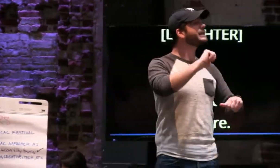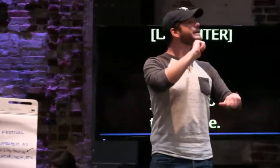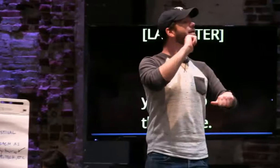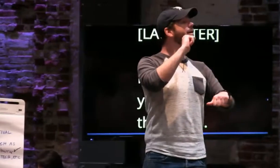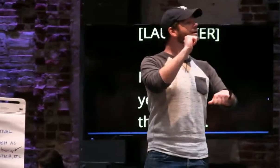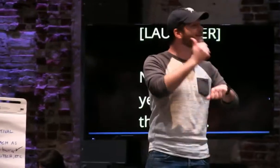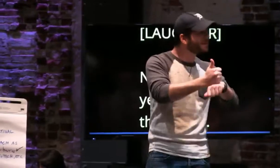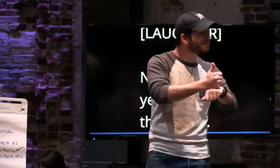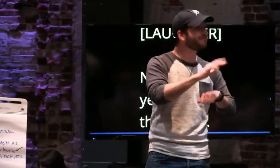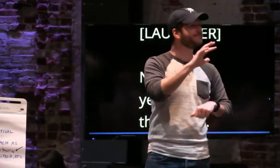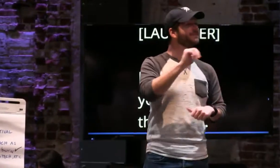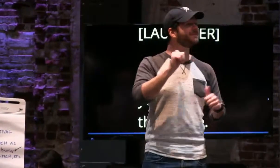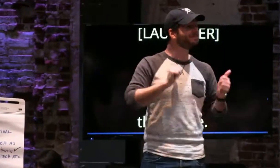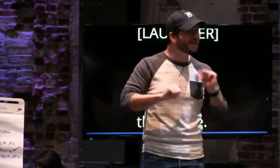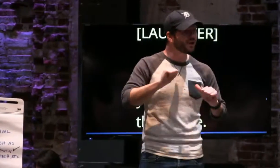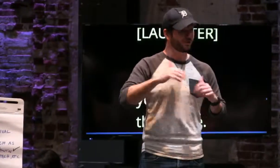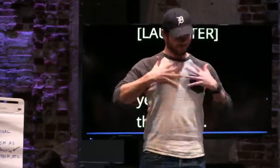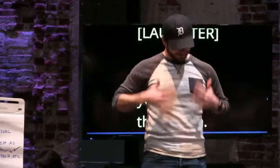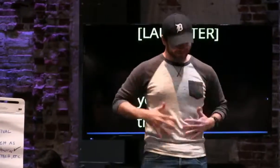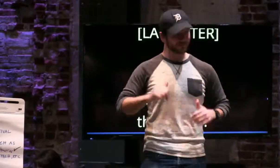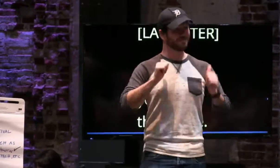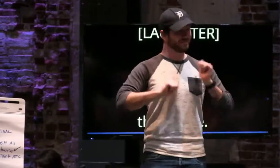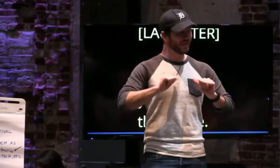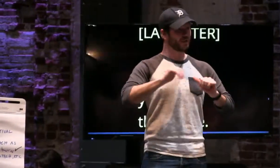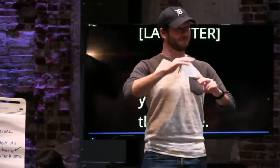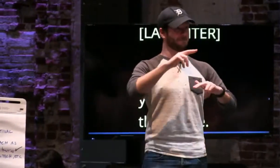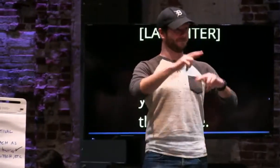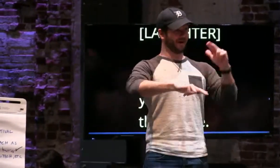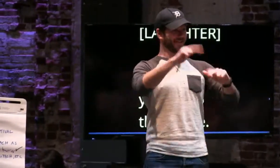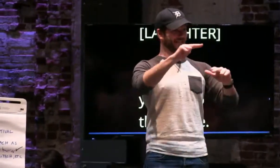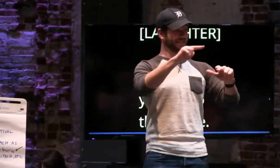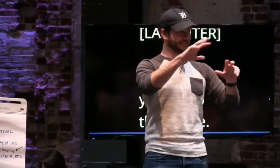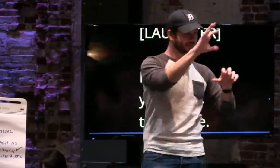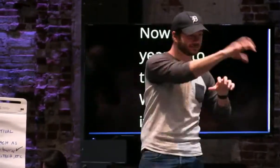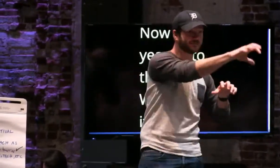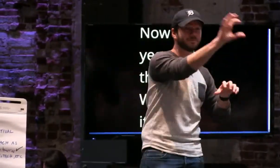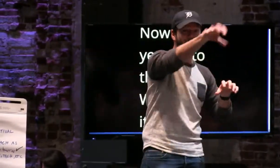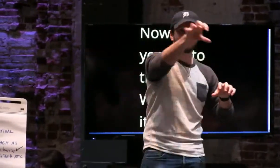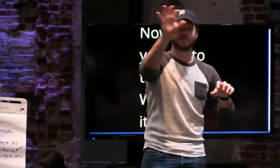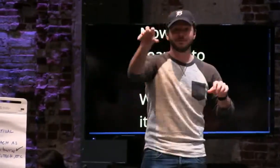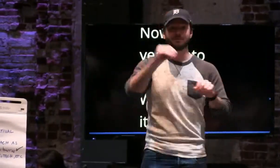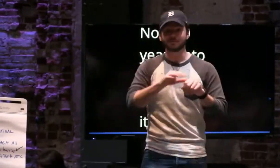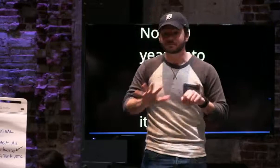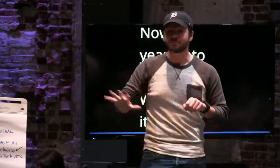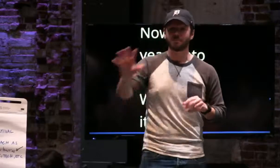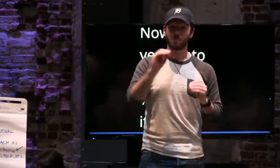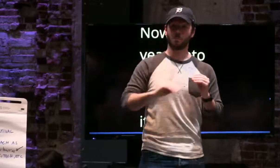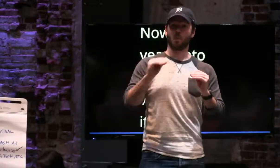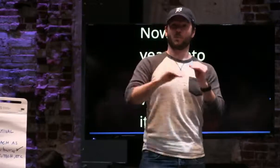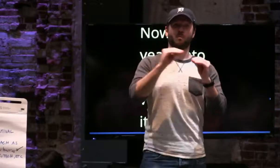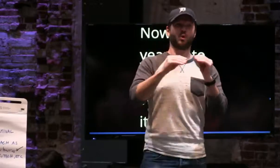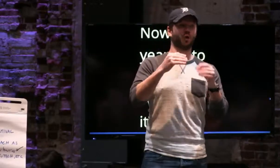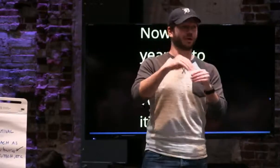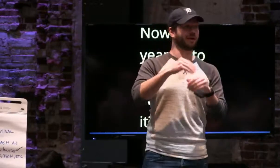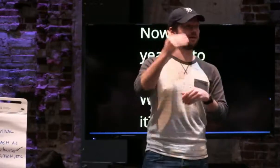Theater space throughout America. Theater space throughout America, yes. Physical theater space throughout America. In these various regions.